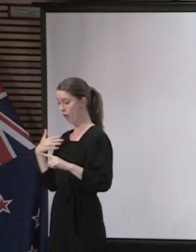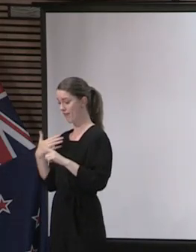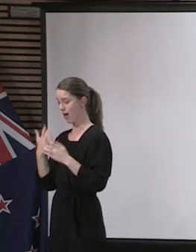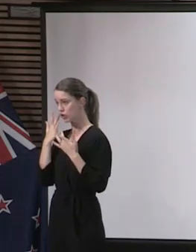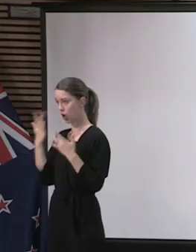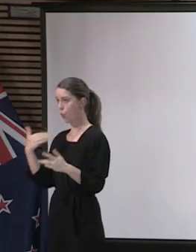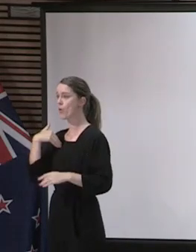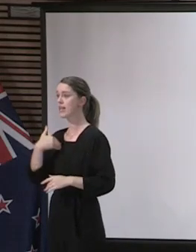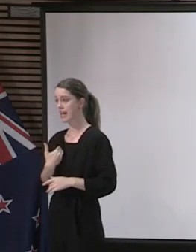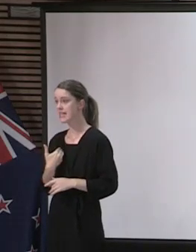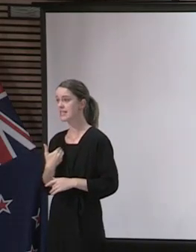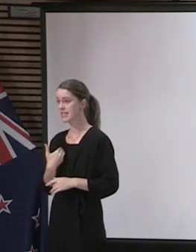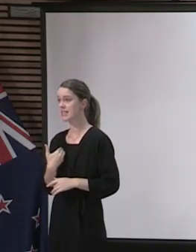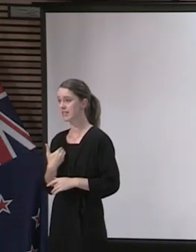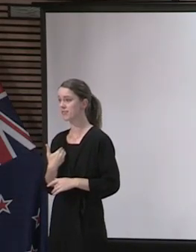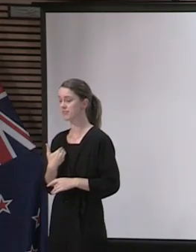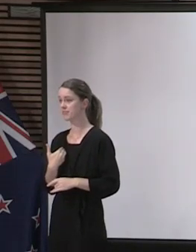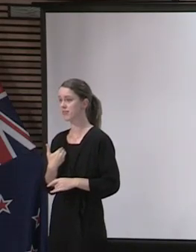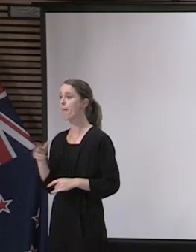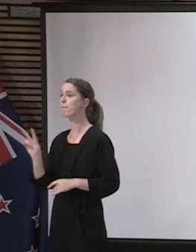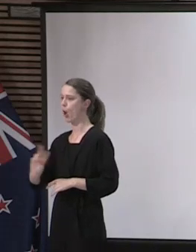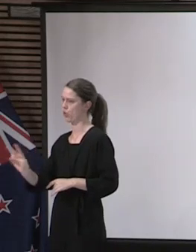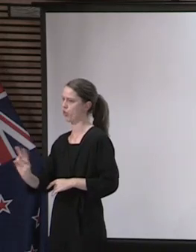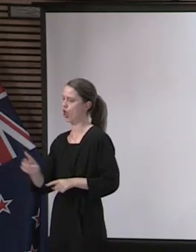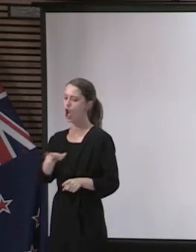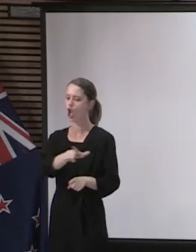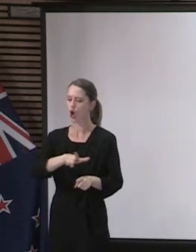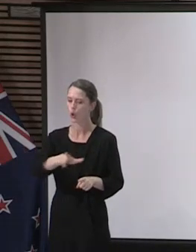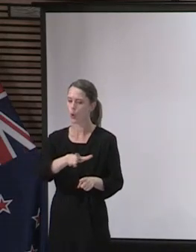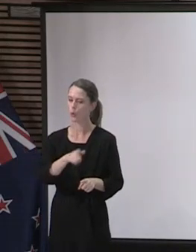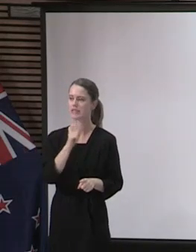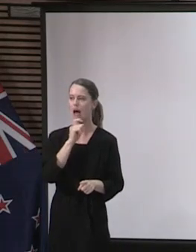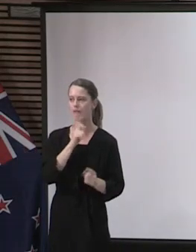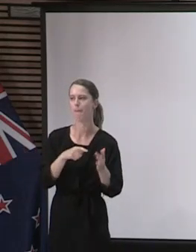region and deliver services for their region. What this has shown is that there is